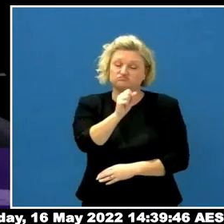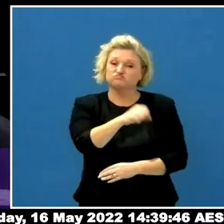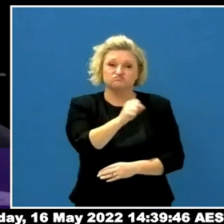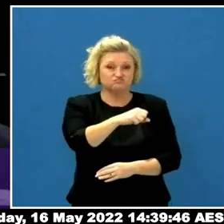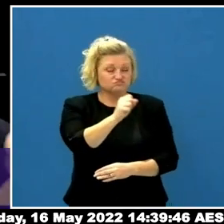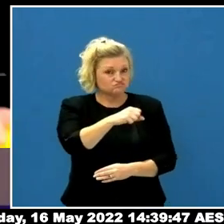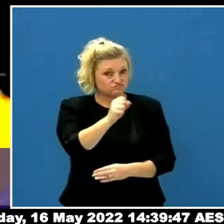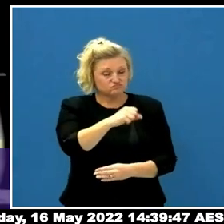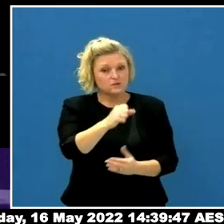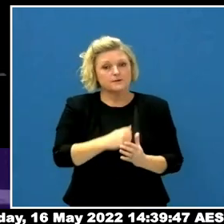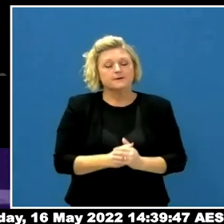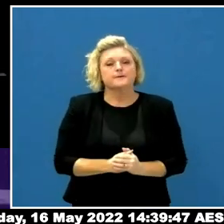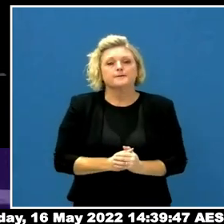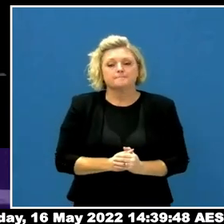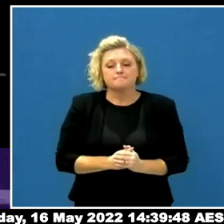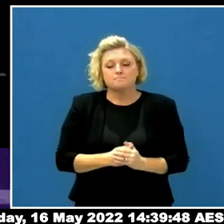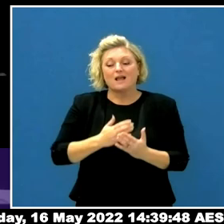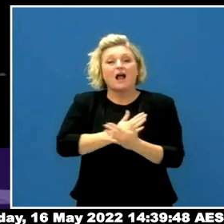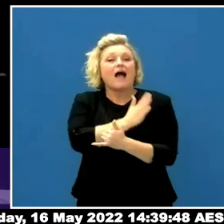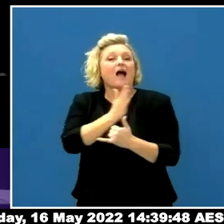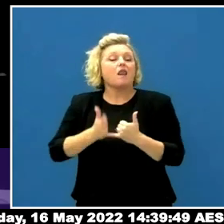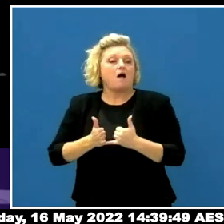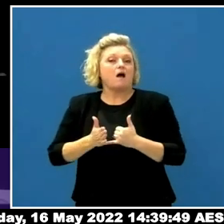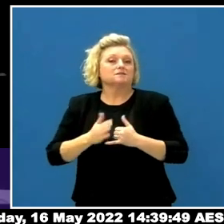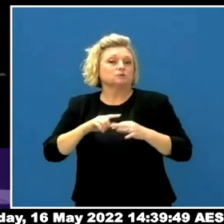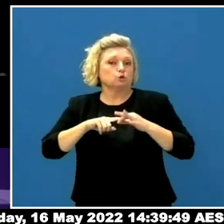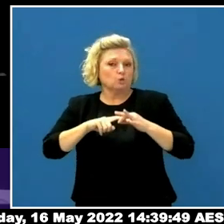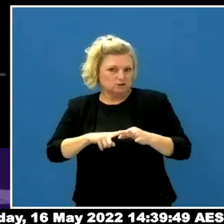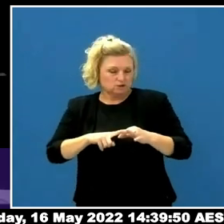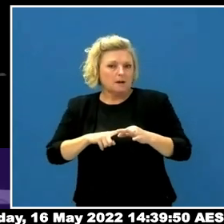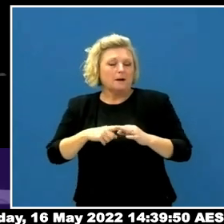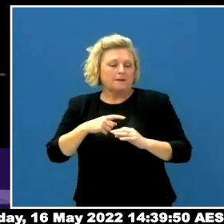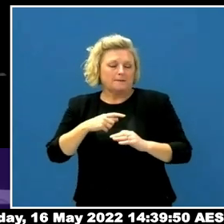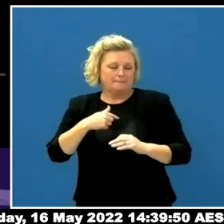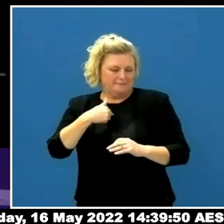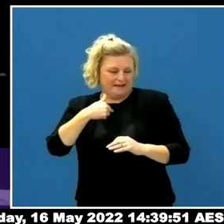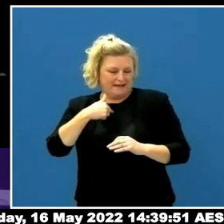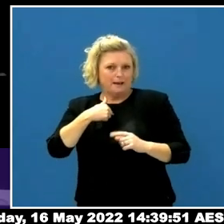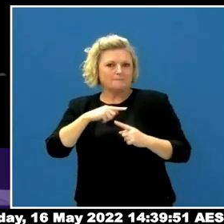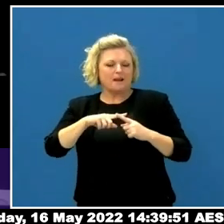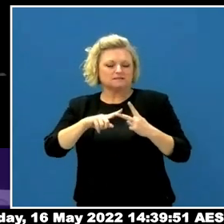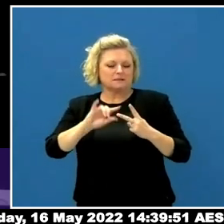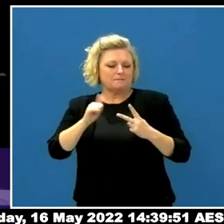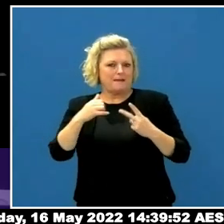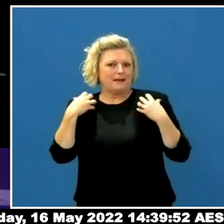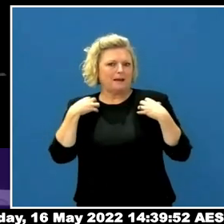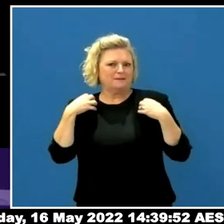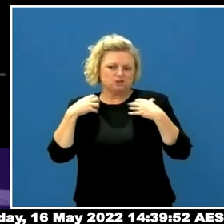and the Commissioners may have questions for you, do you consider there's a place for day